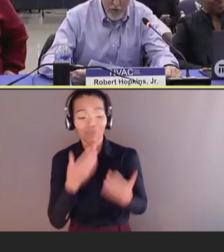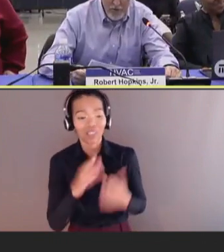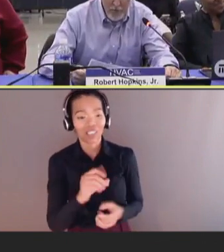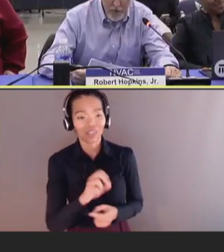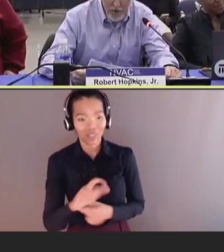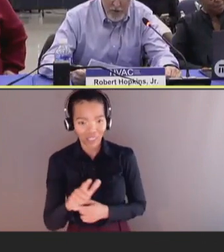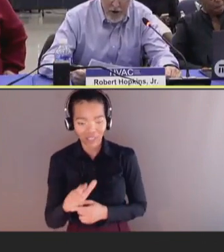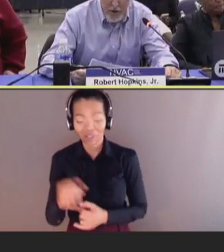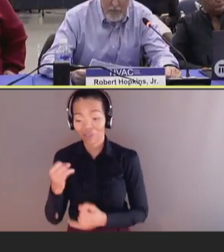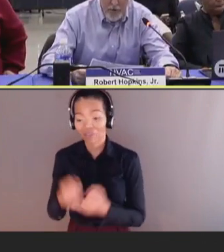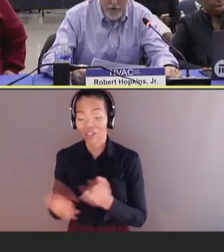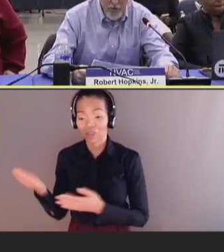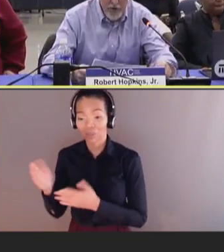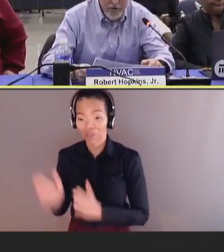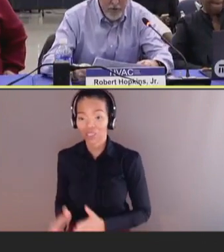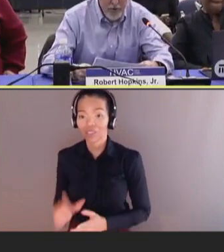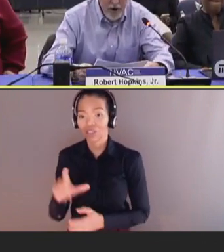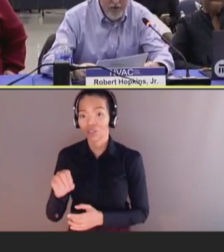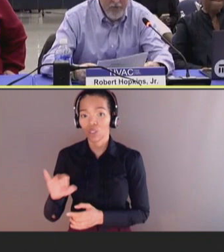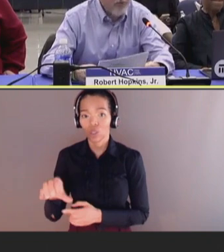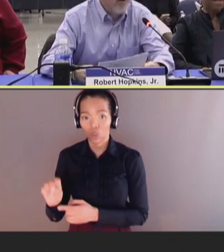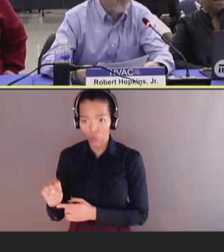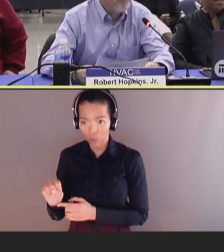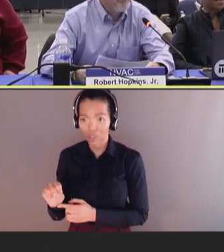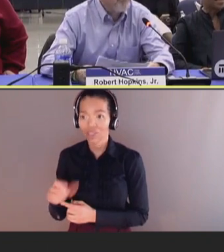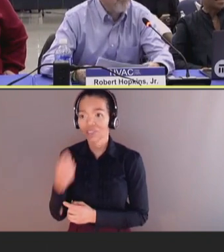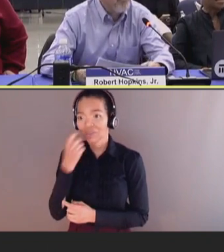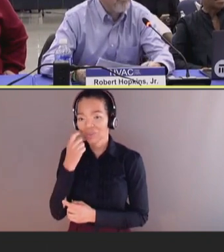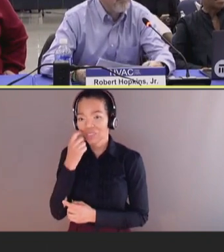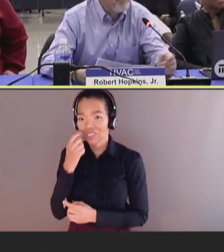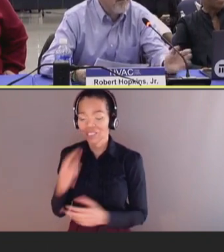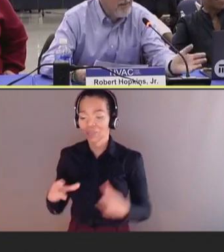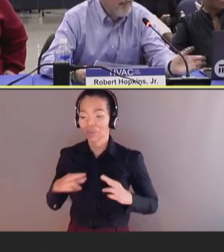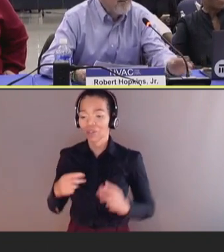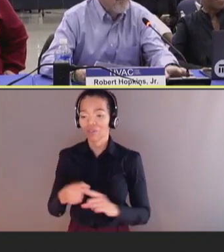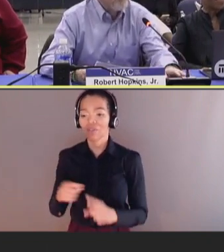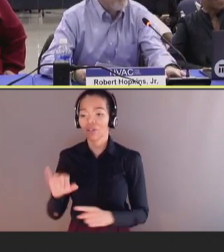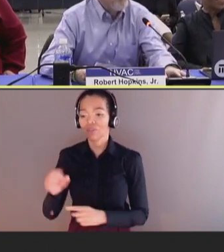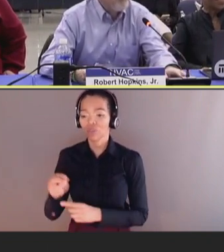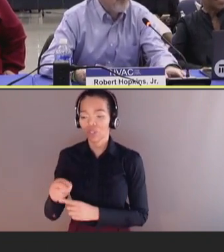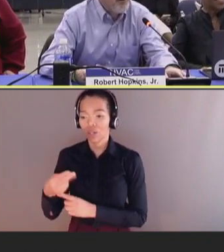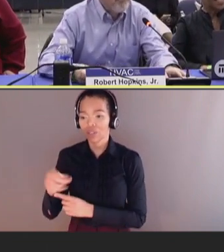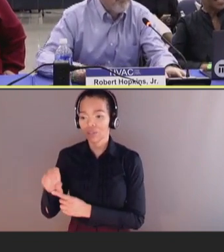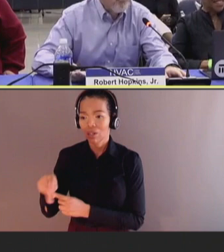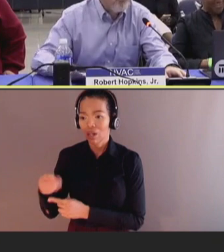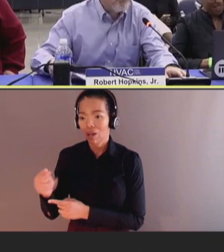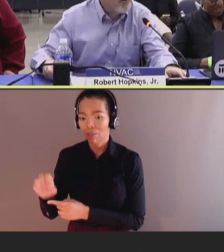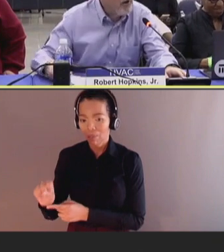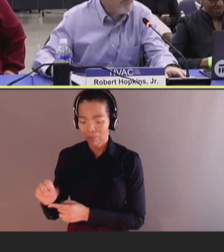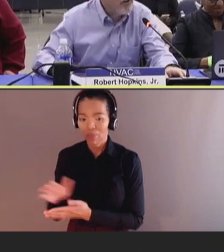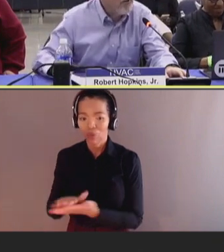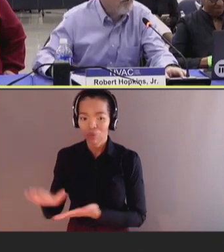Privor-Dumm, who recently retired from Johns Hopkins University. Privor-Dumm, you have the floor and congratulations.